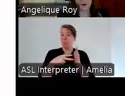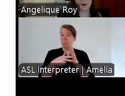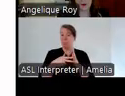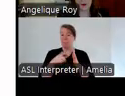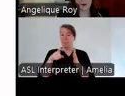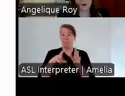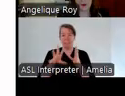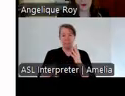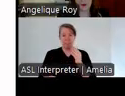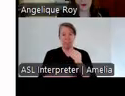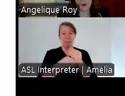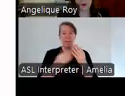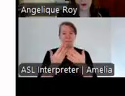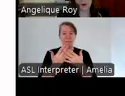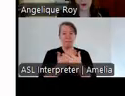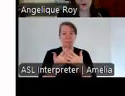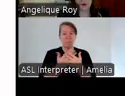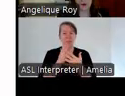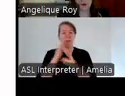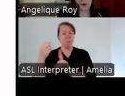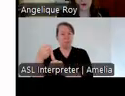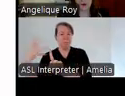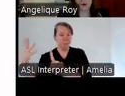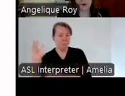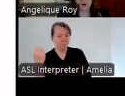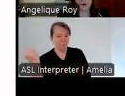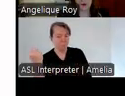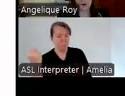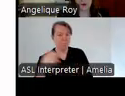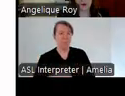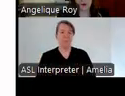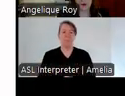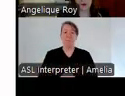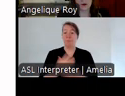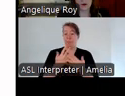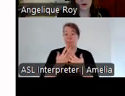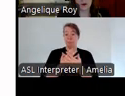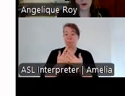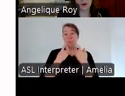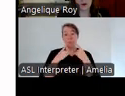which we'll speak more about shortly since the filters do work with screen readers.